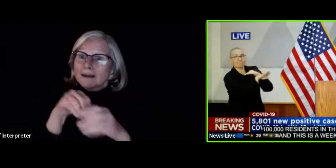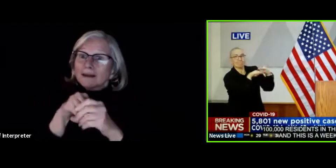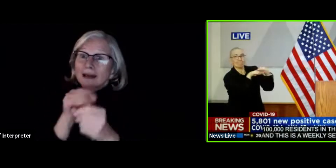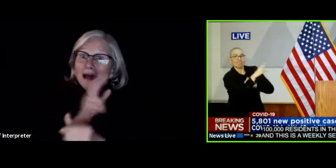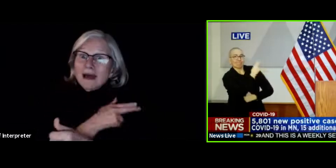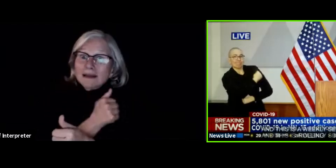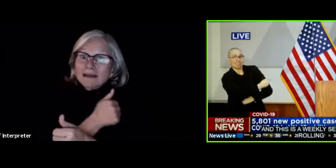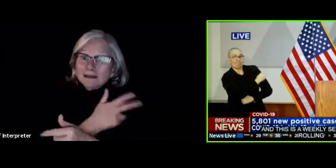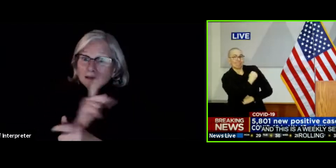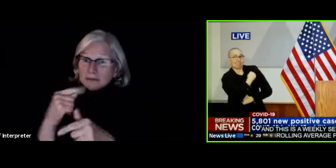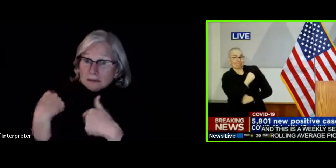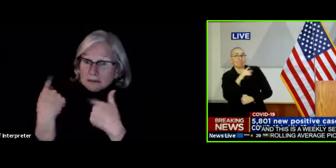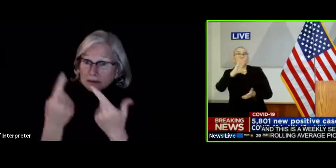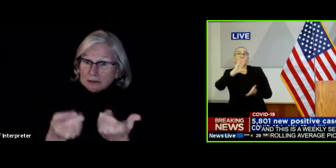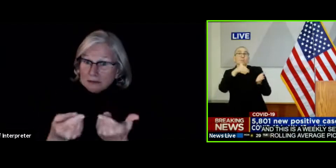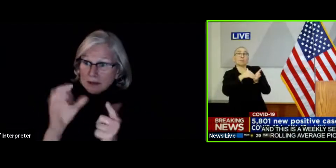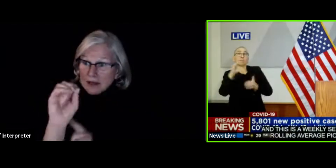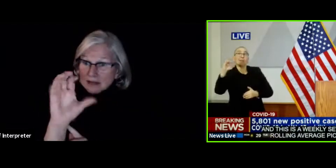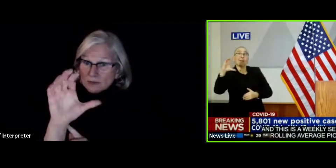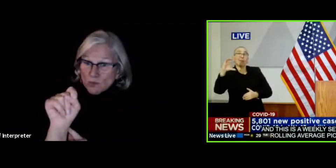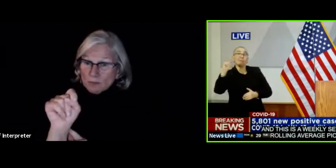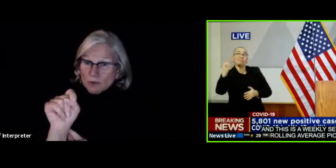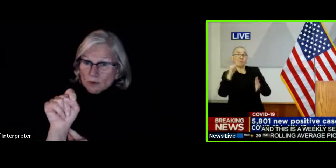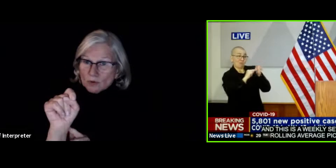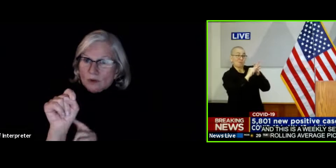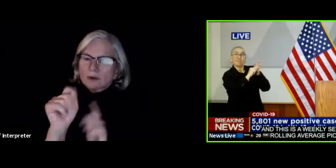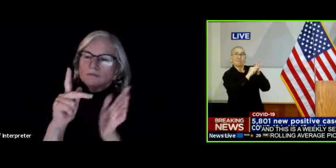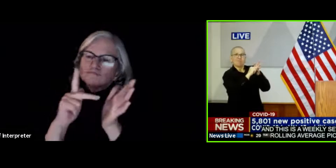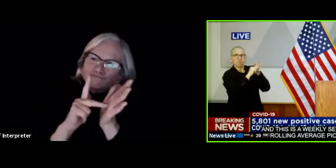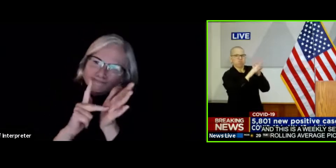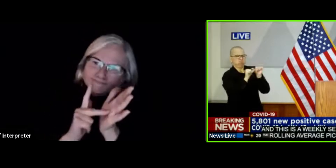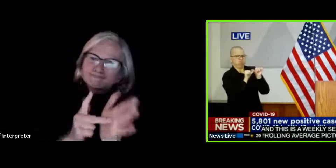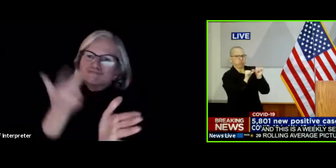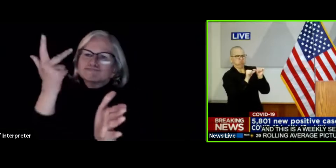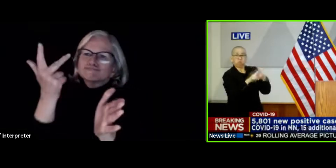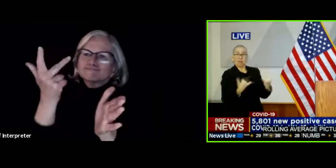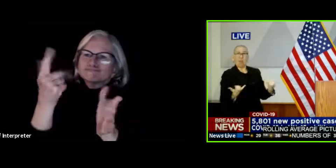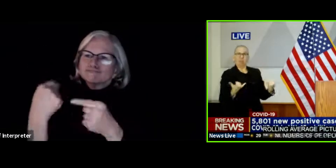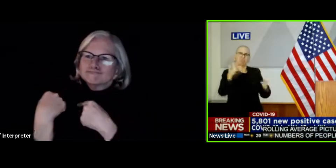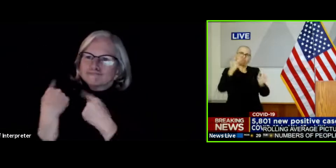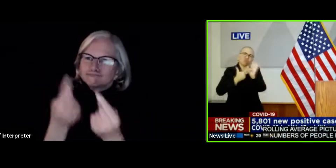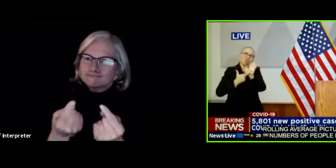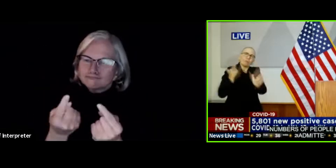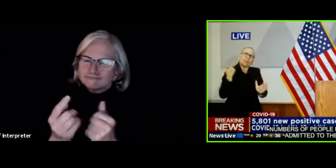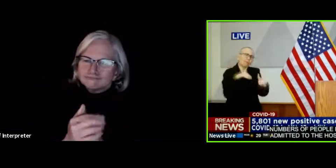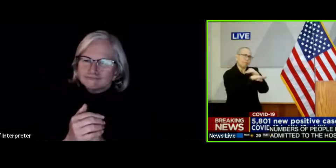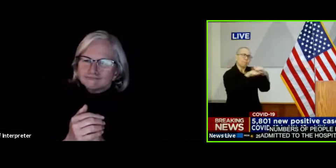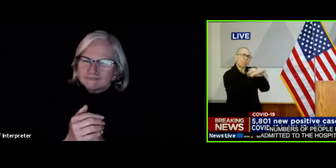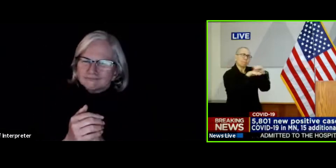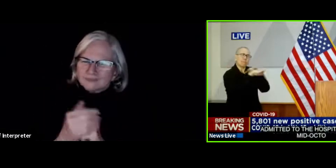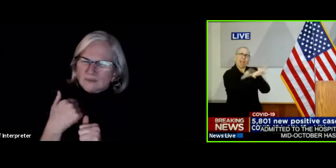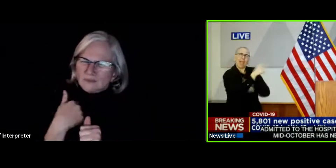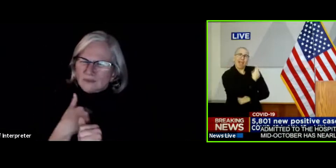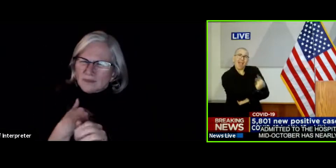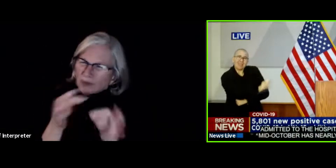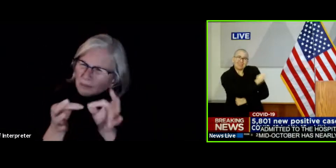TRIP HE WOULD WITH COVID. AND THIS IS ON TOP OF, AS WE'VE TALKED ABOUT BEFORE, HOSPITALS THAT WERE ALREADY RUNNING